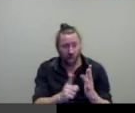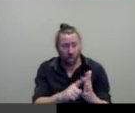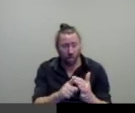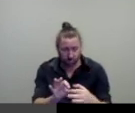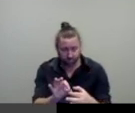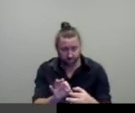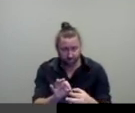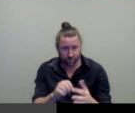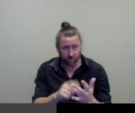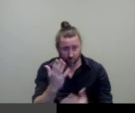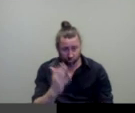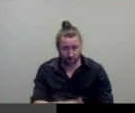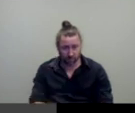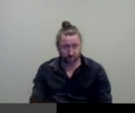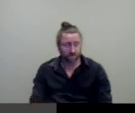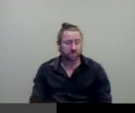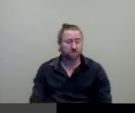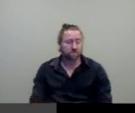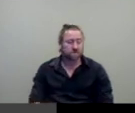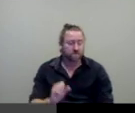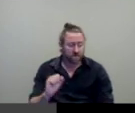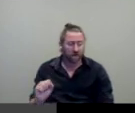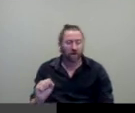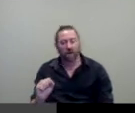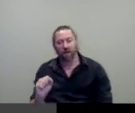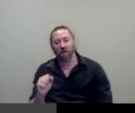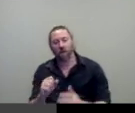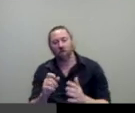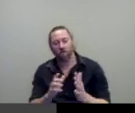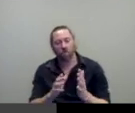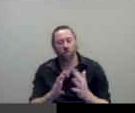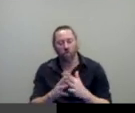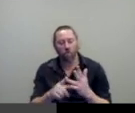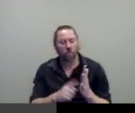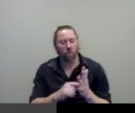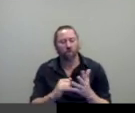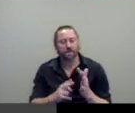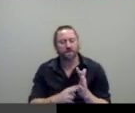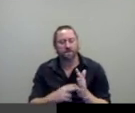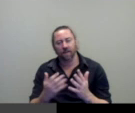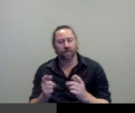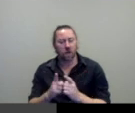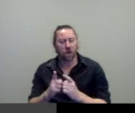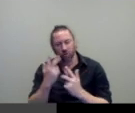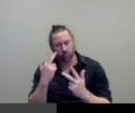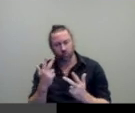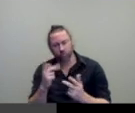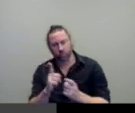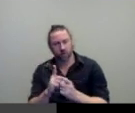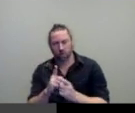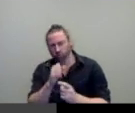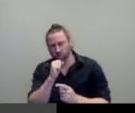she speaks with Wolfson's masculine voice and she uses face recognition software